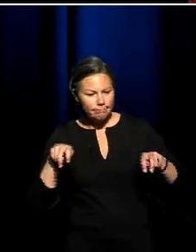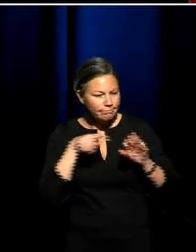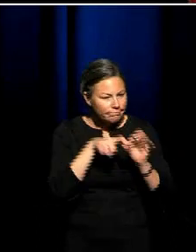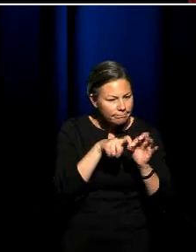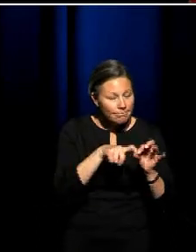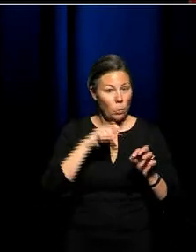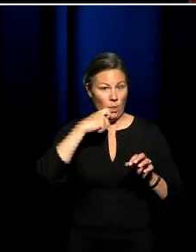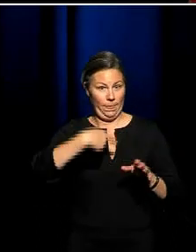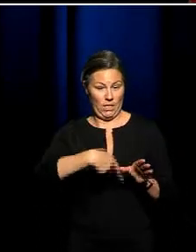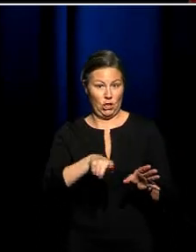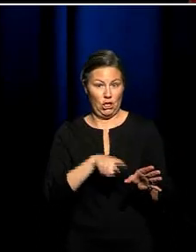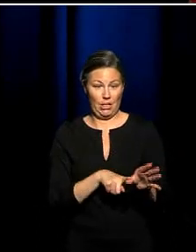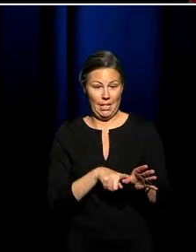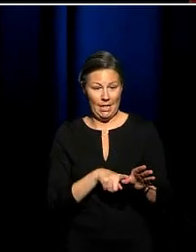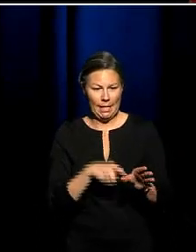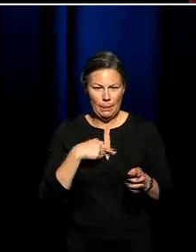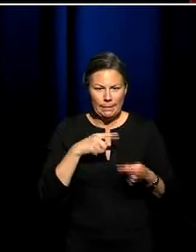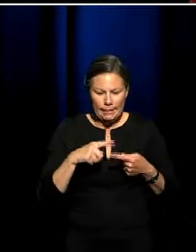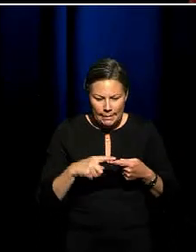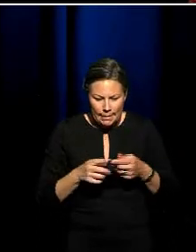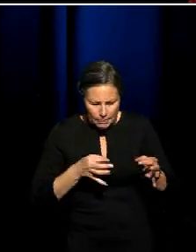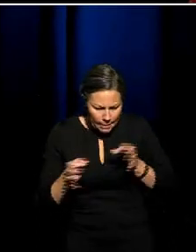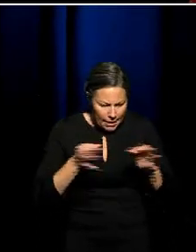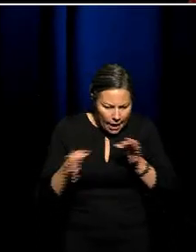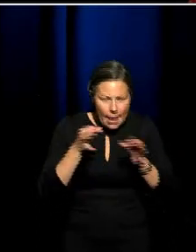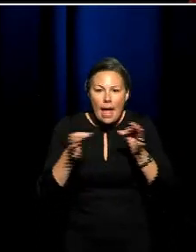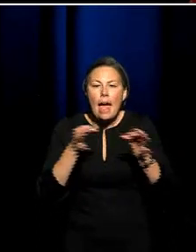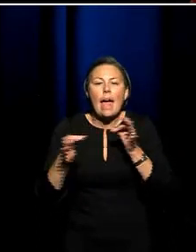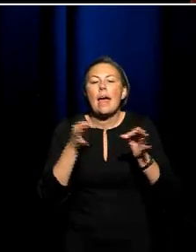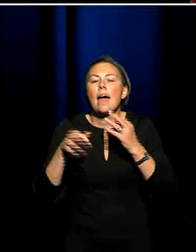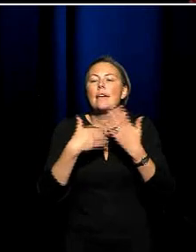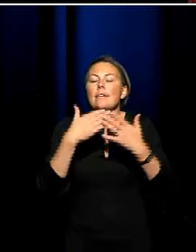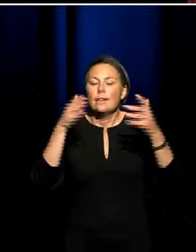done before the plans are finalised. Senior Counsel will elaborate shortly.